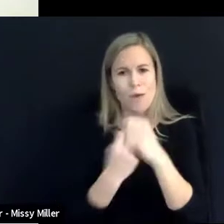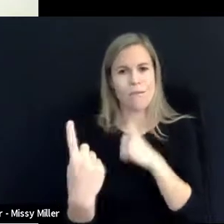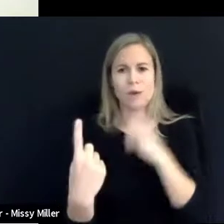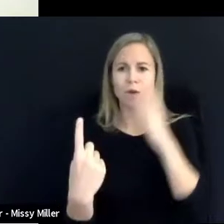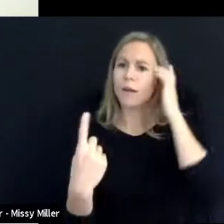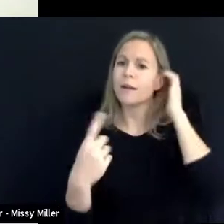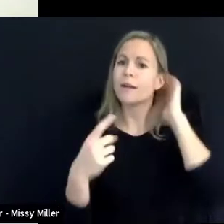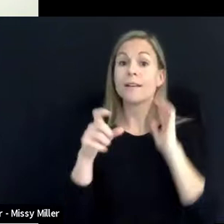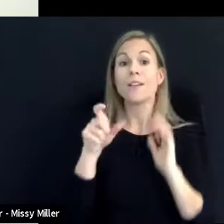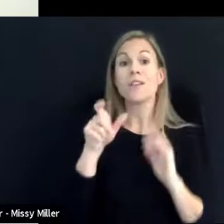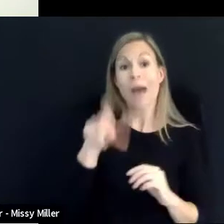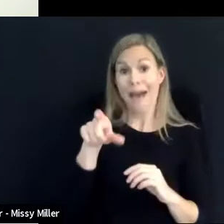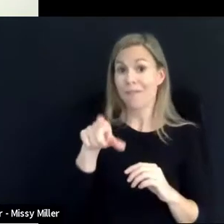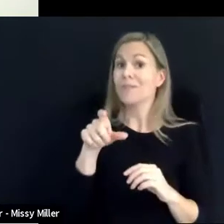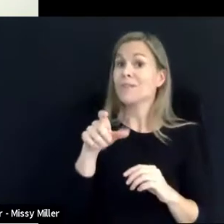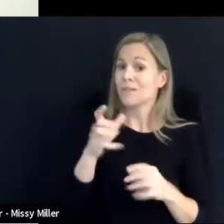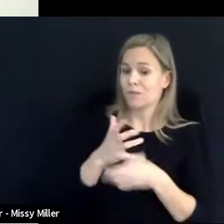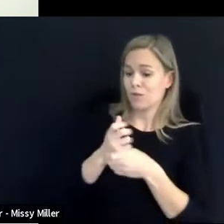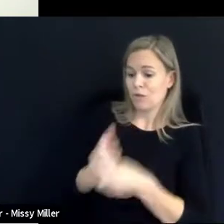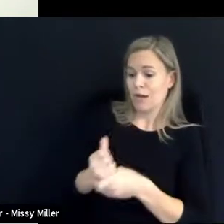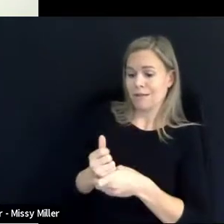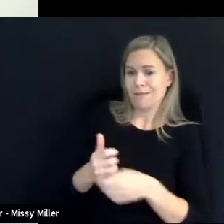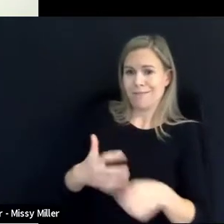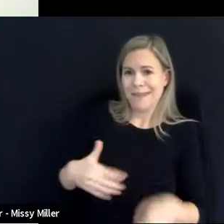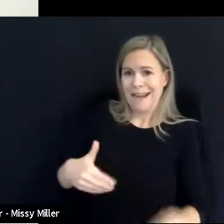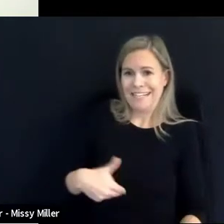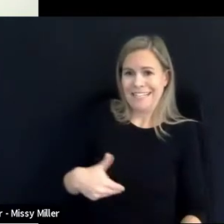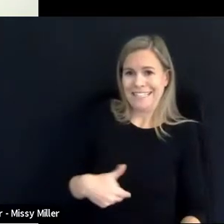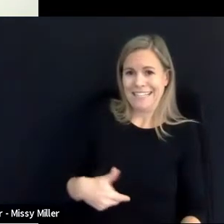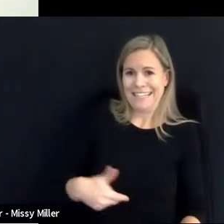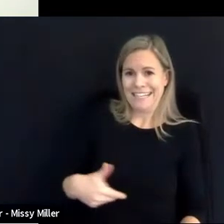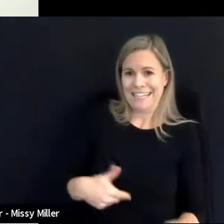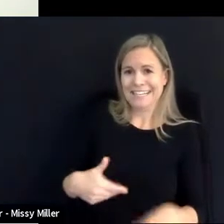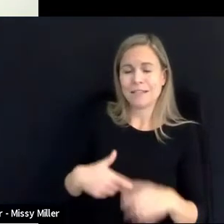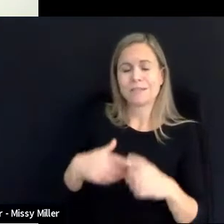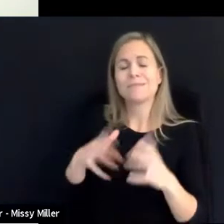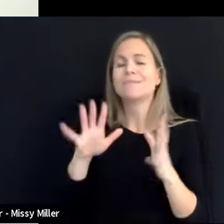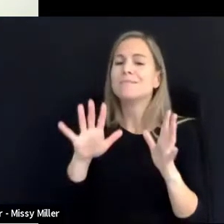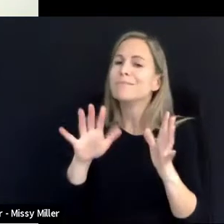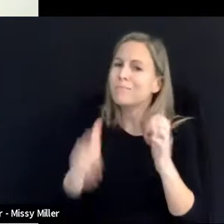So I trusted my instincts and boy, was that a mess? So, you know,